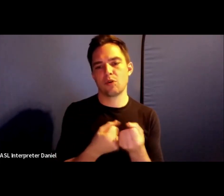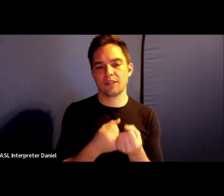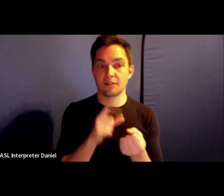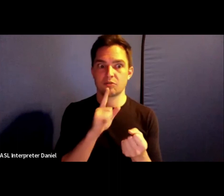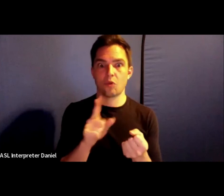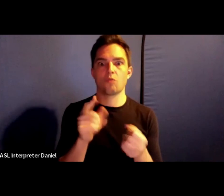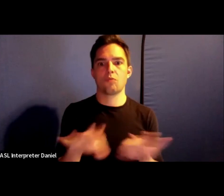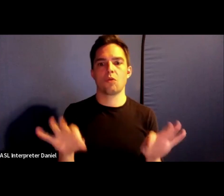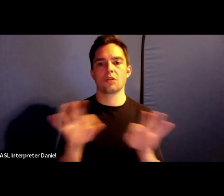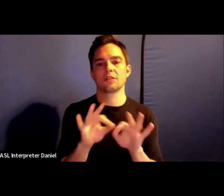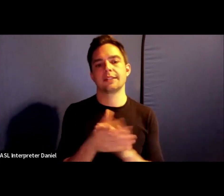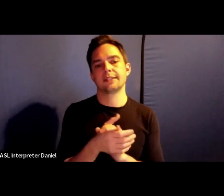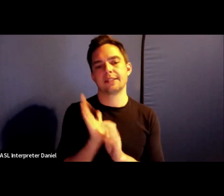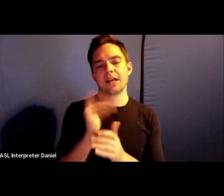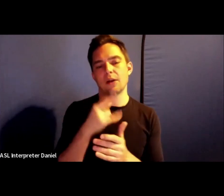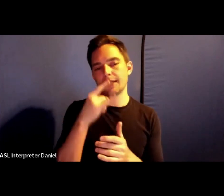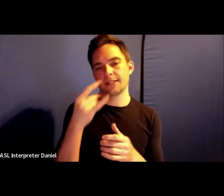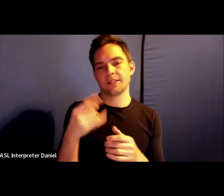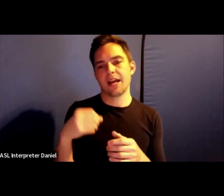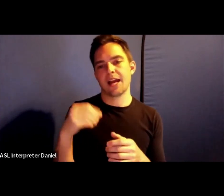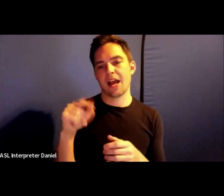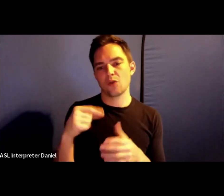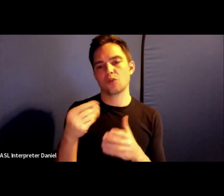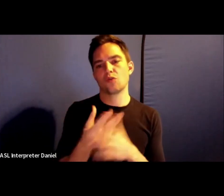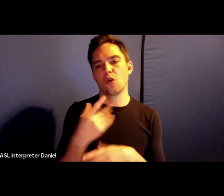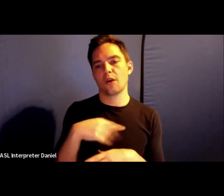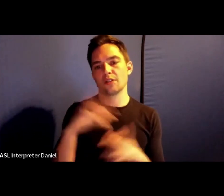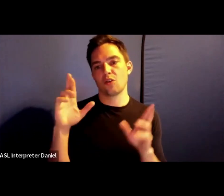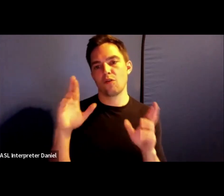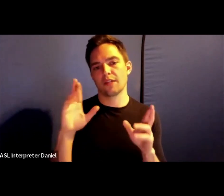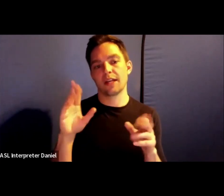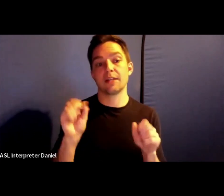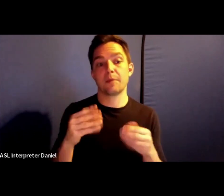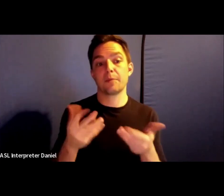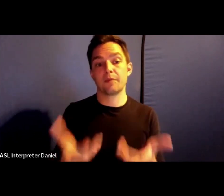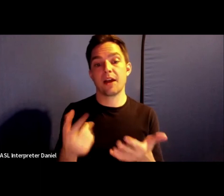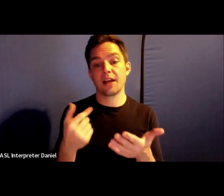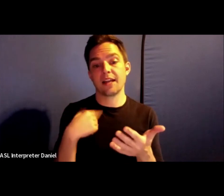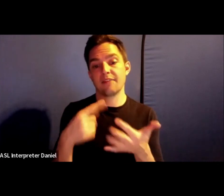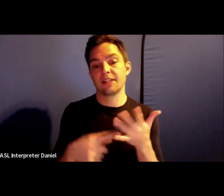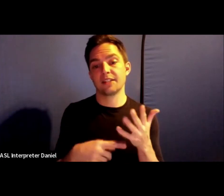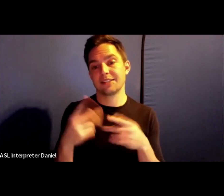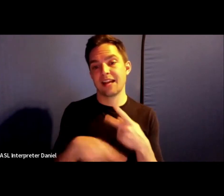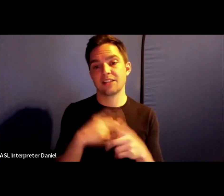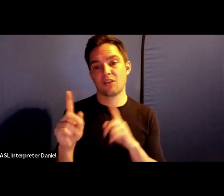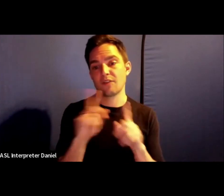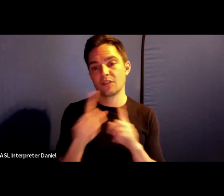that, you know, our kids outgrow us, hopefully, and being able to provide and have those conversations. So I hope I've